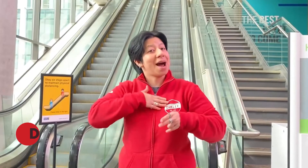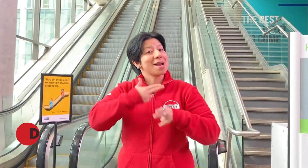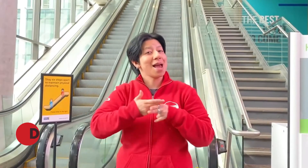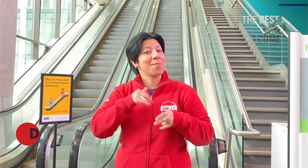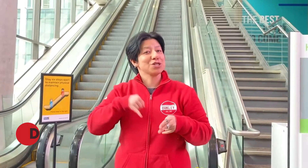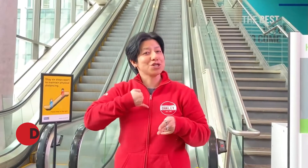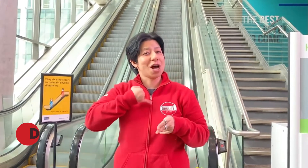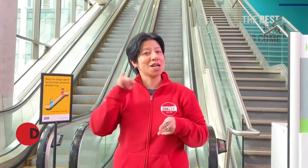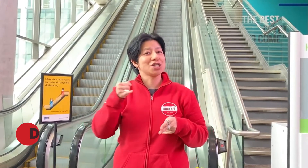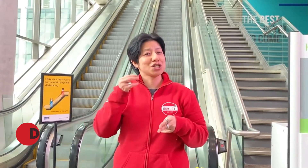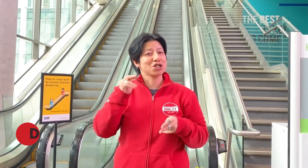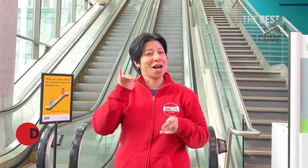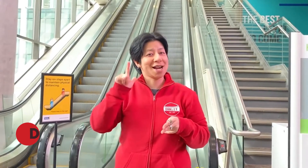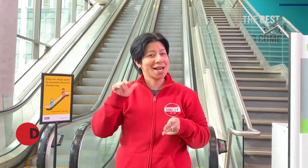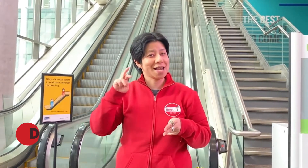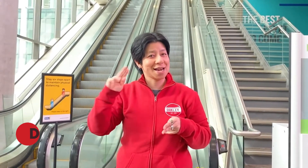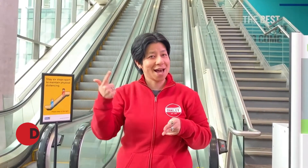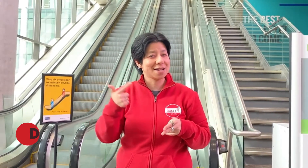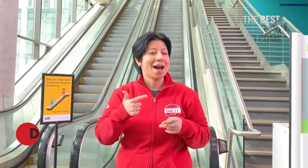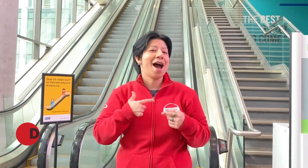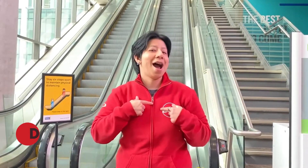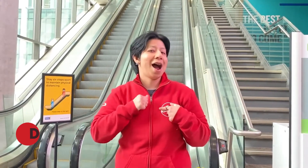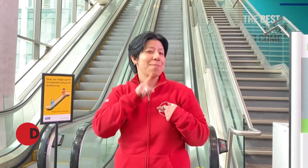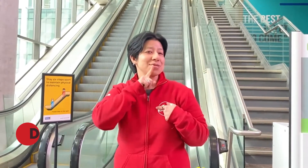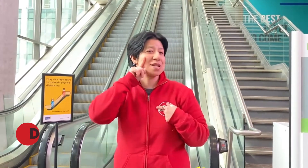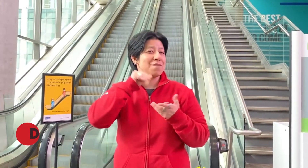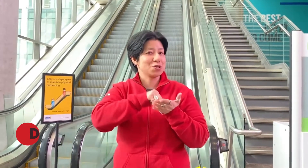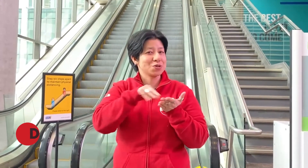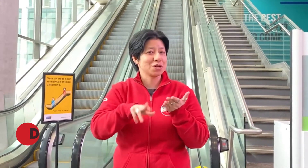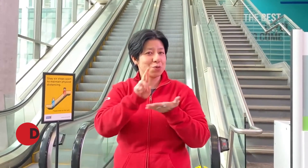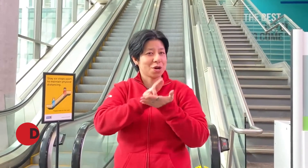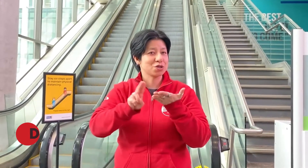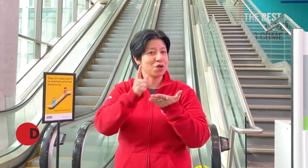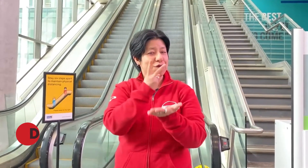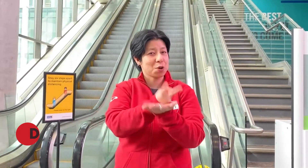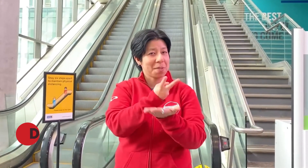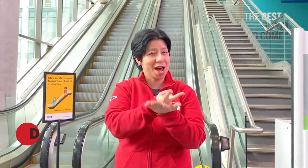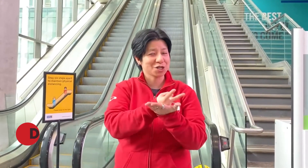My name is Jenny, and I am a deaf student at Ryerson University studying my masters.